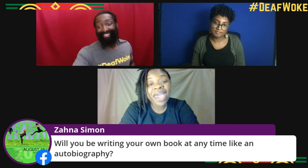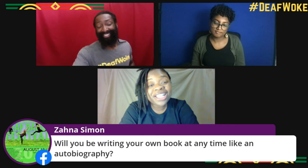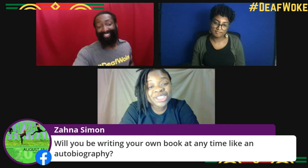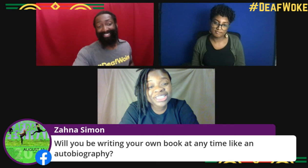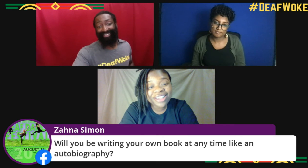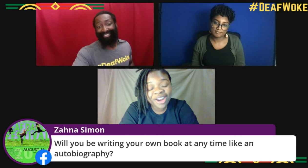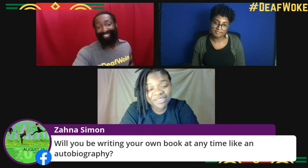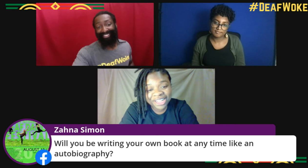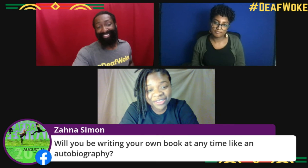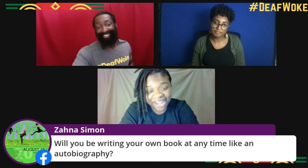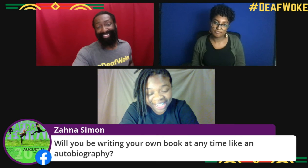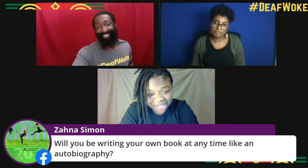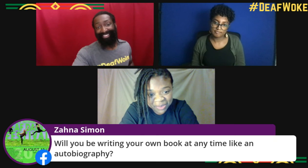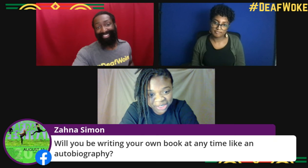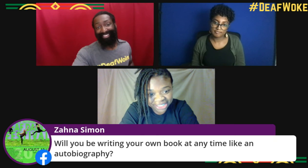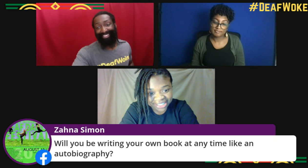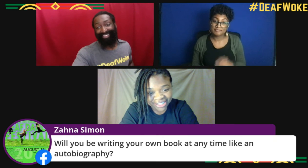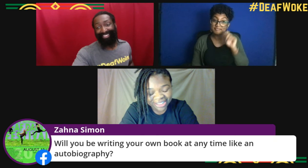I'm actually already writing a book.